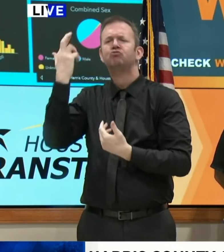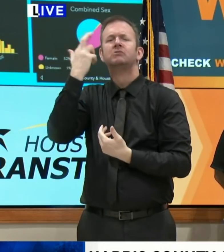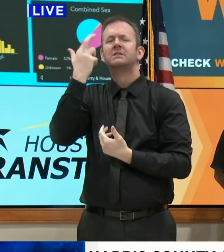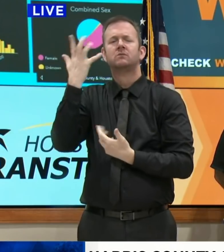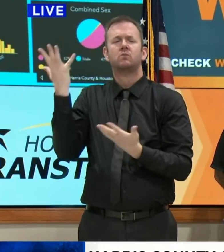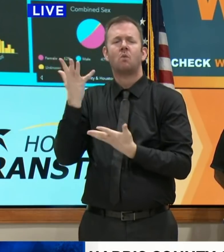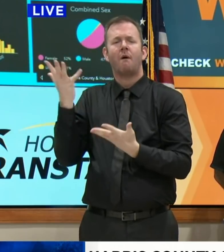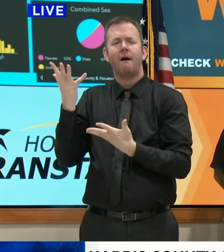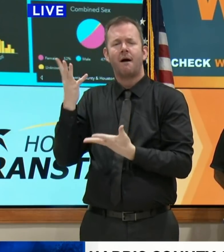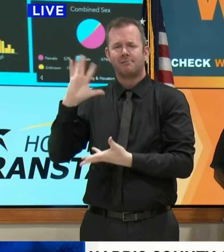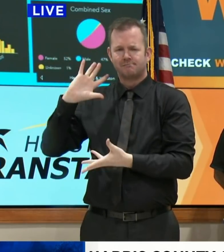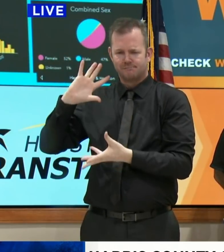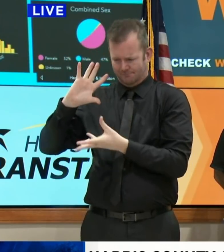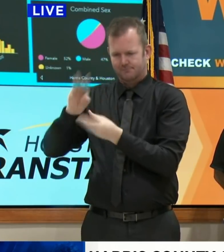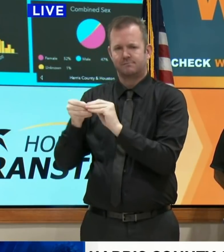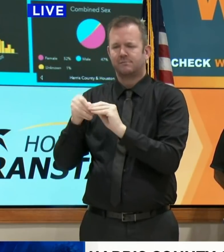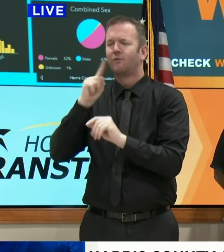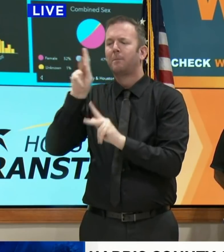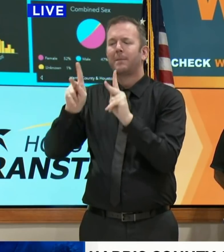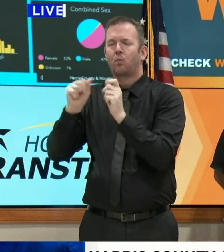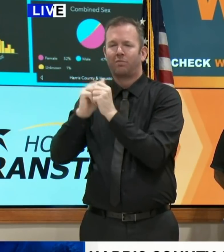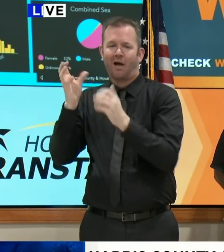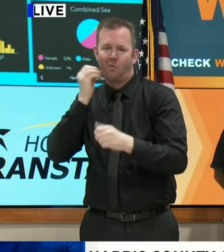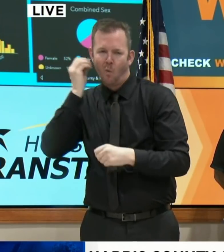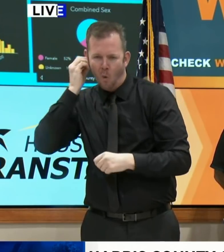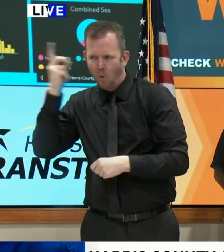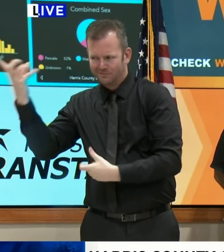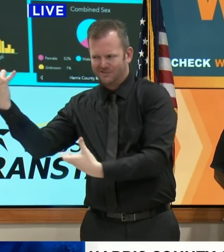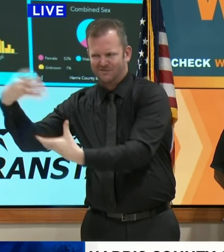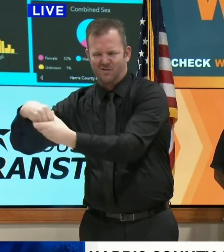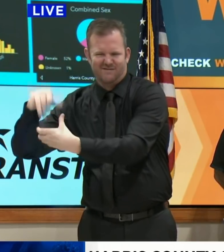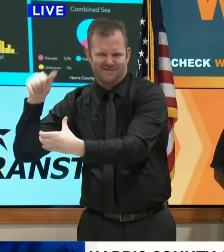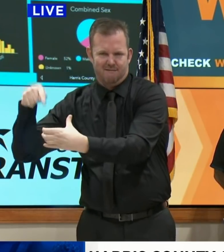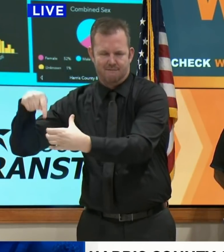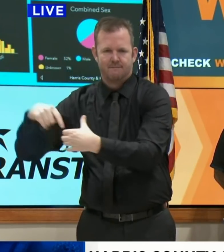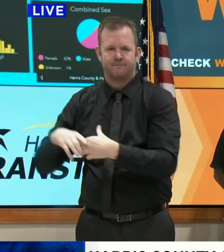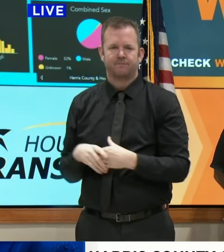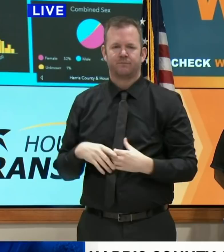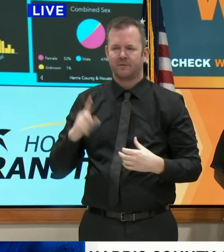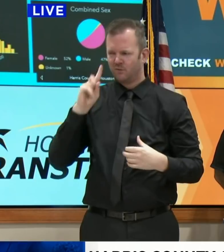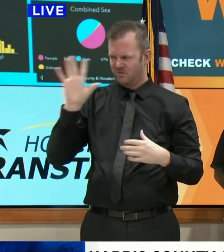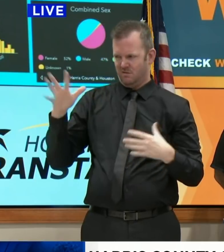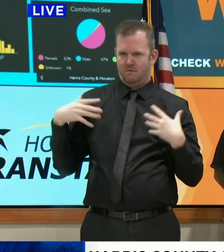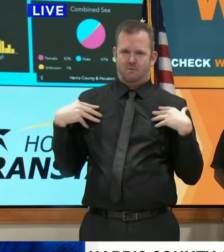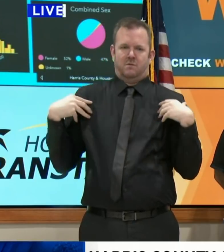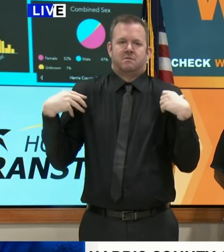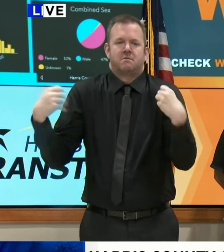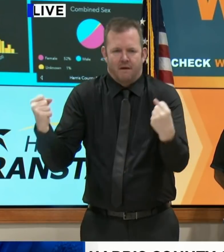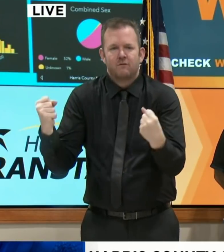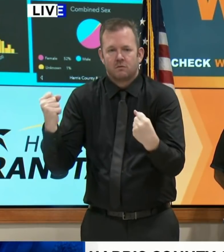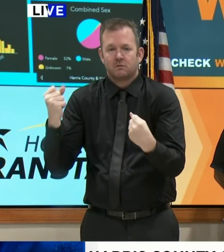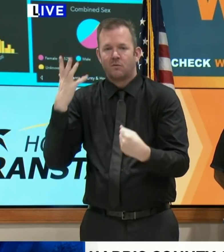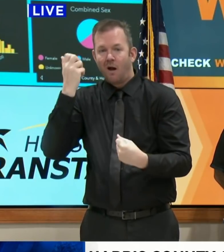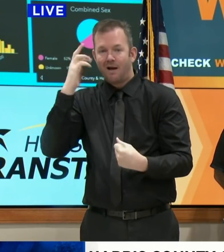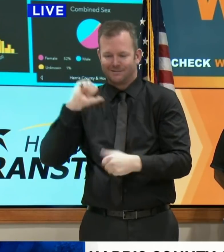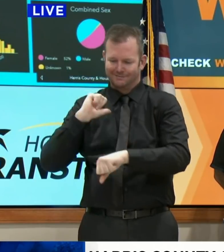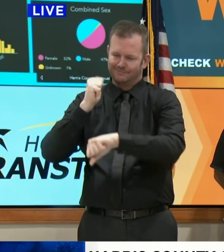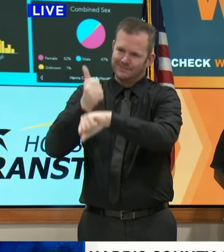that since the beginning that’s why we established a system for why we established a system for people living in homelessness people living in homelessness for covid positive for them to for covid positive for them to be able to isolate. be able to isolate. That’s why we established child